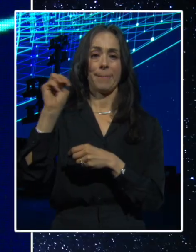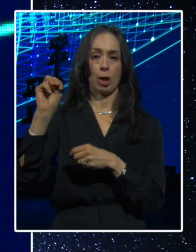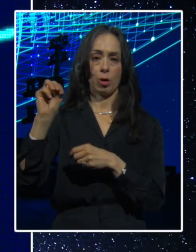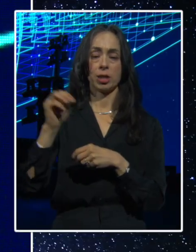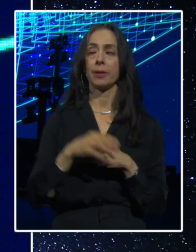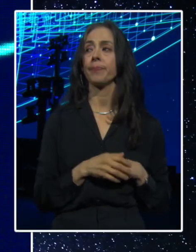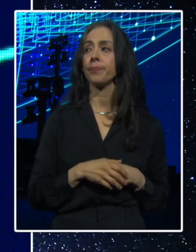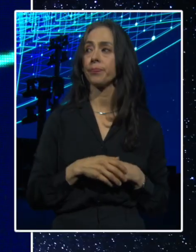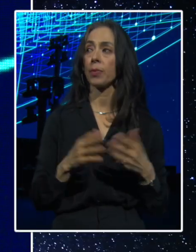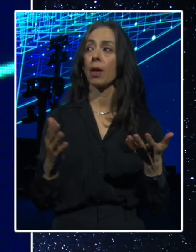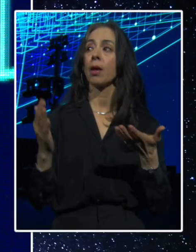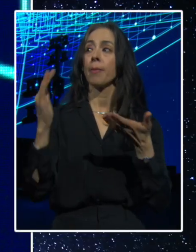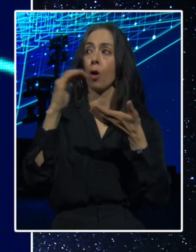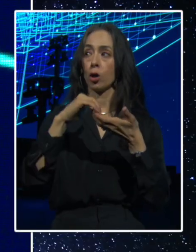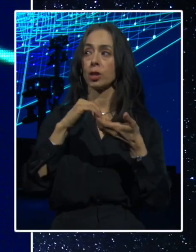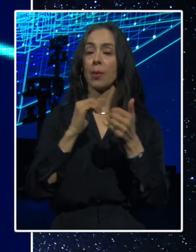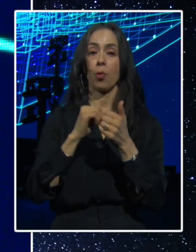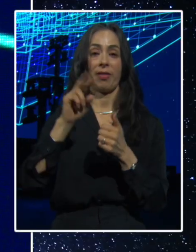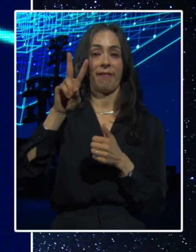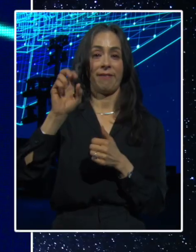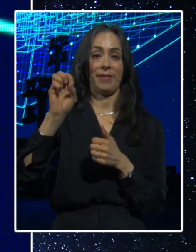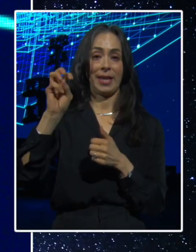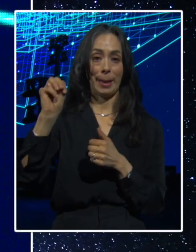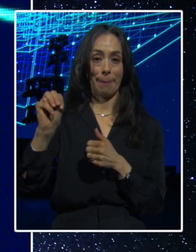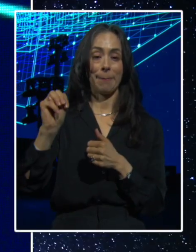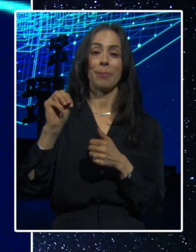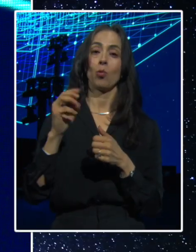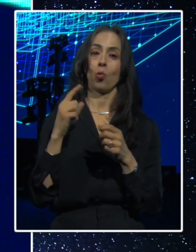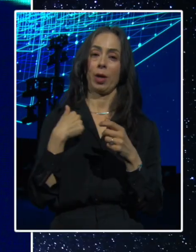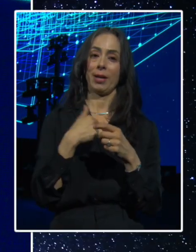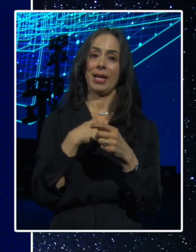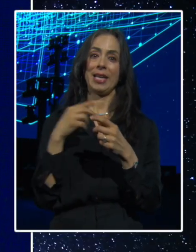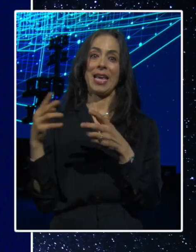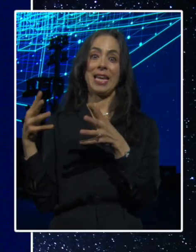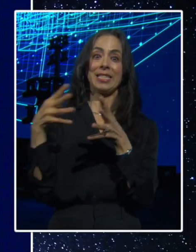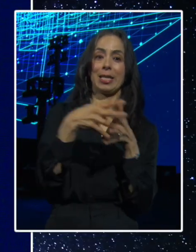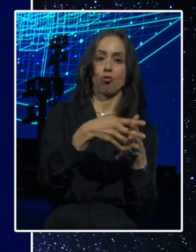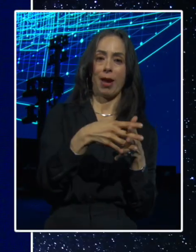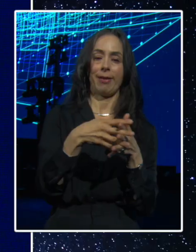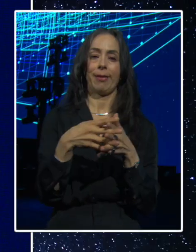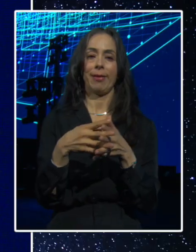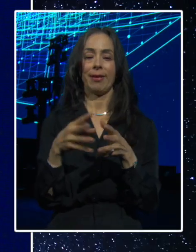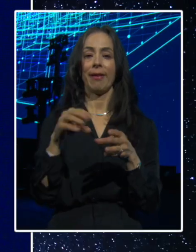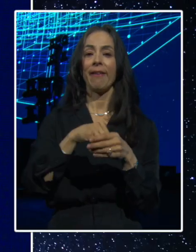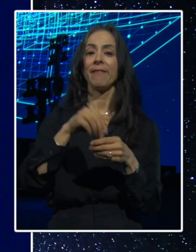Through our expanded partnership with Veeam, we are integrating VM Essentials with Veeam Data Platform